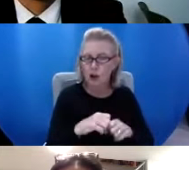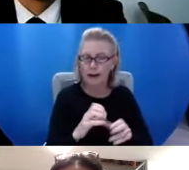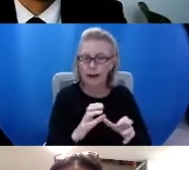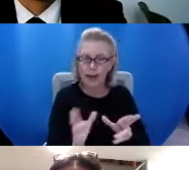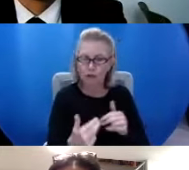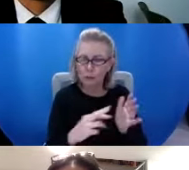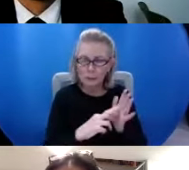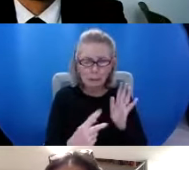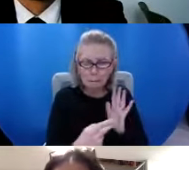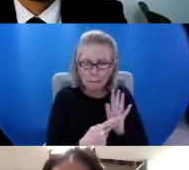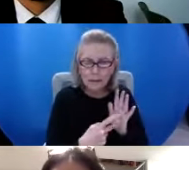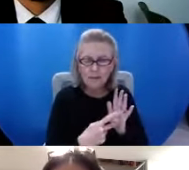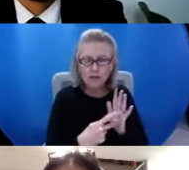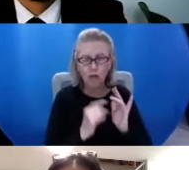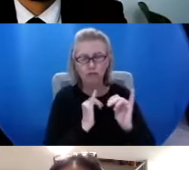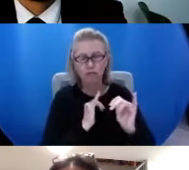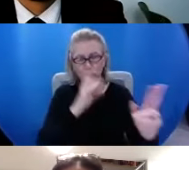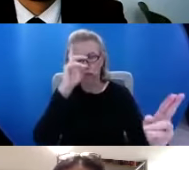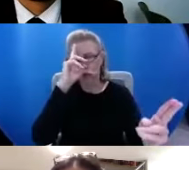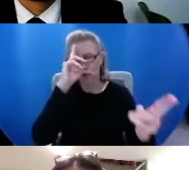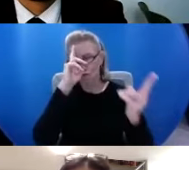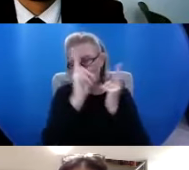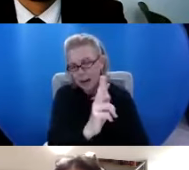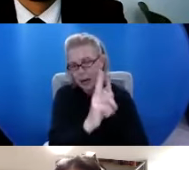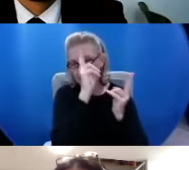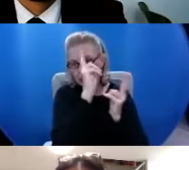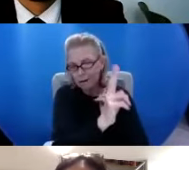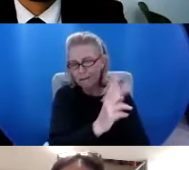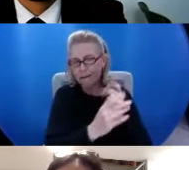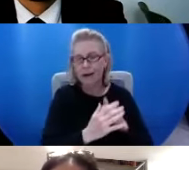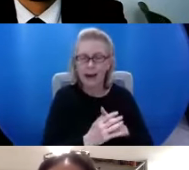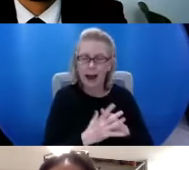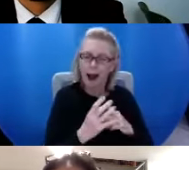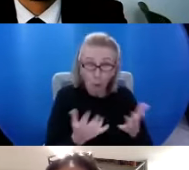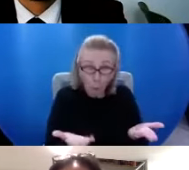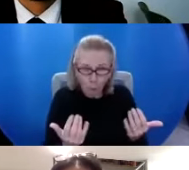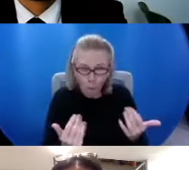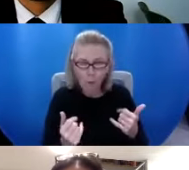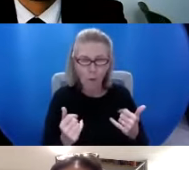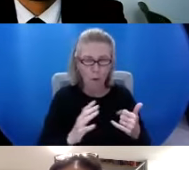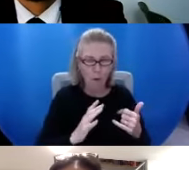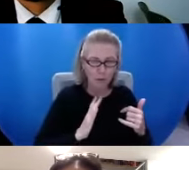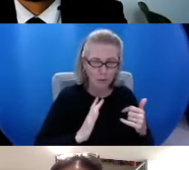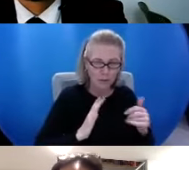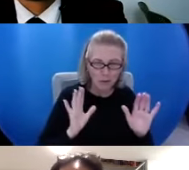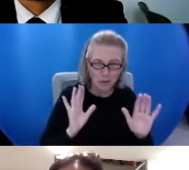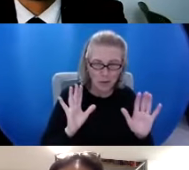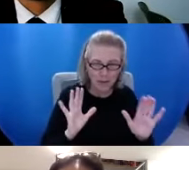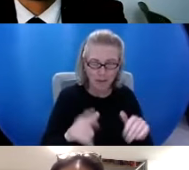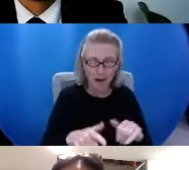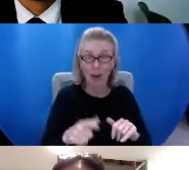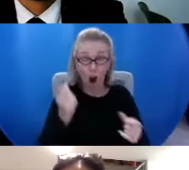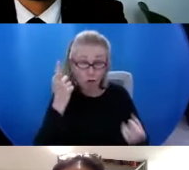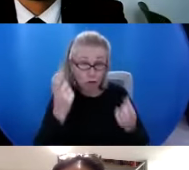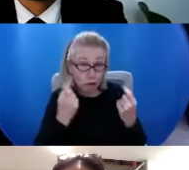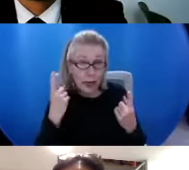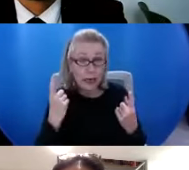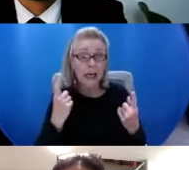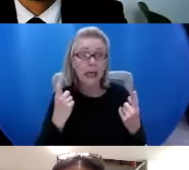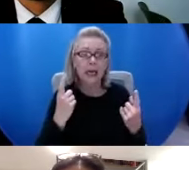respect. I love this, keep—keep them coming. It's understanding. Meeting students' whole selves.